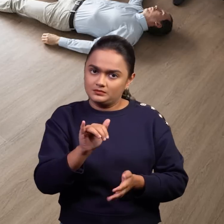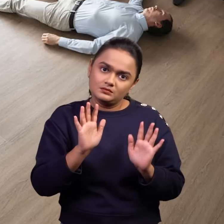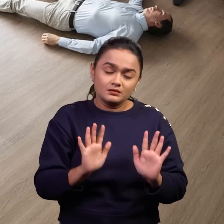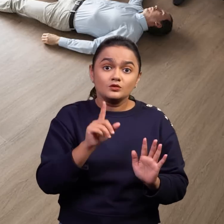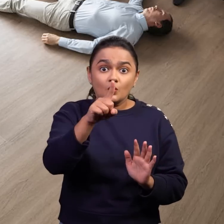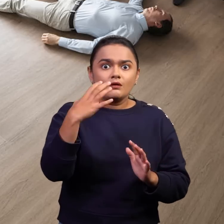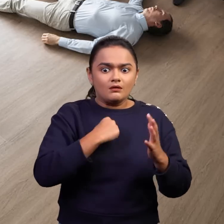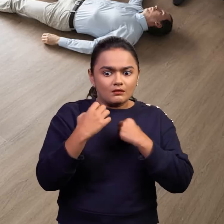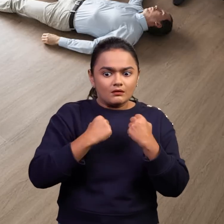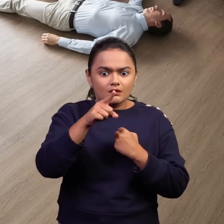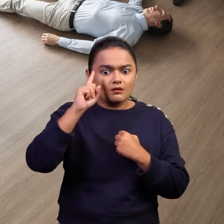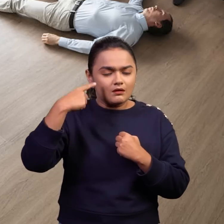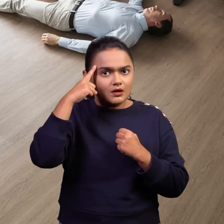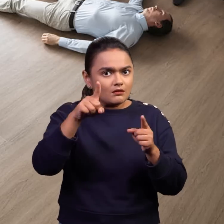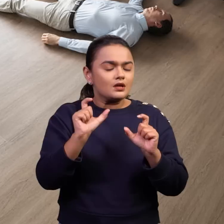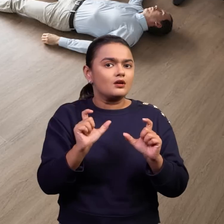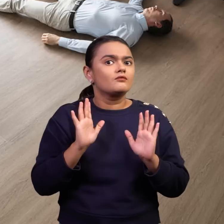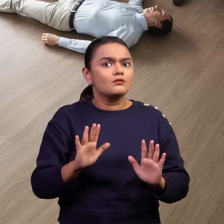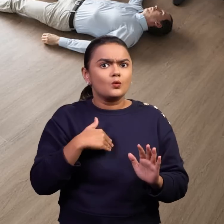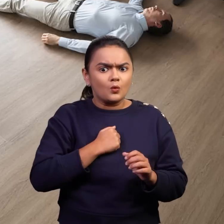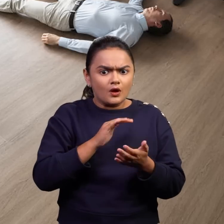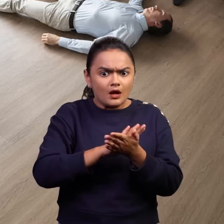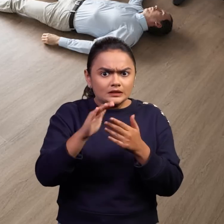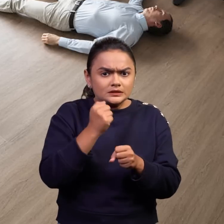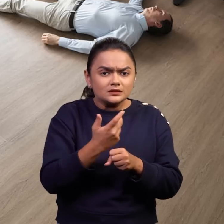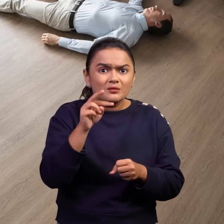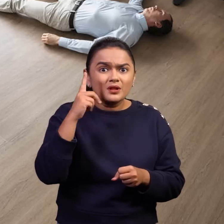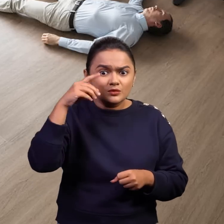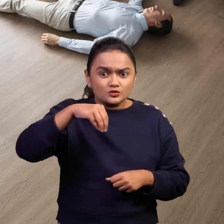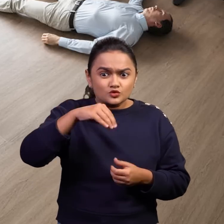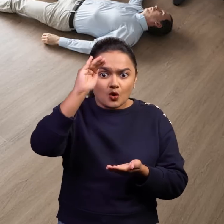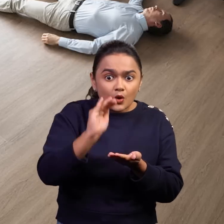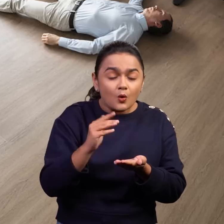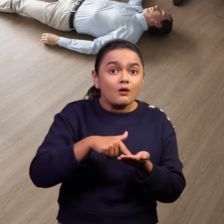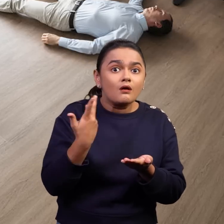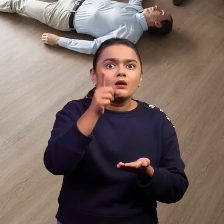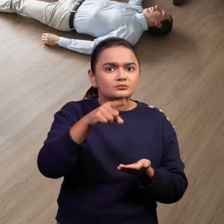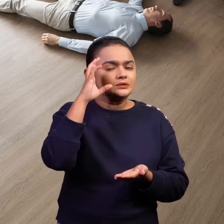Therefore, we must always know the symptoms of hypoglycemia or low sugar level.